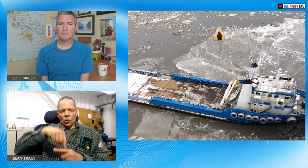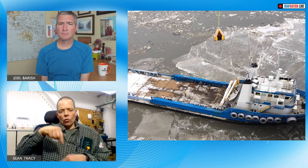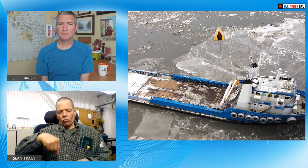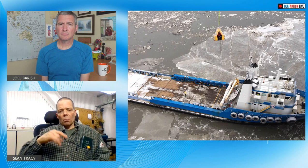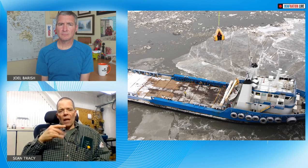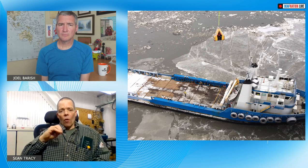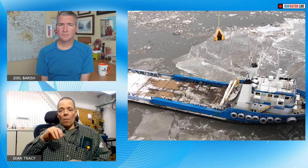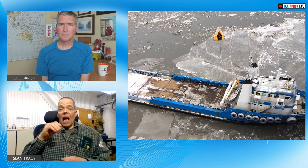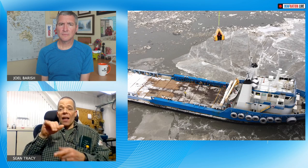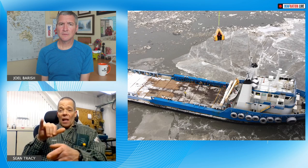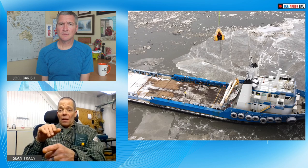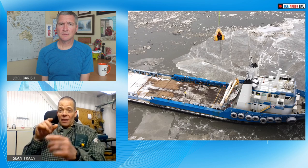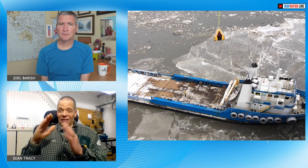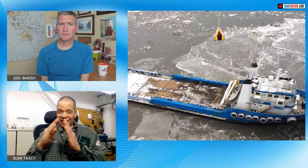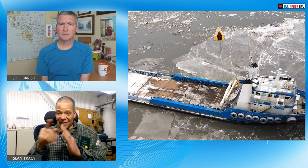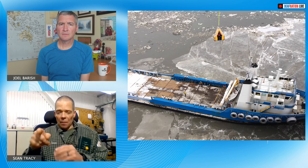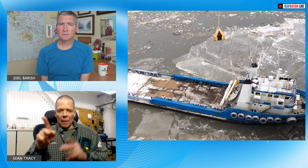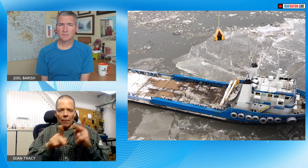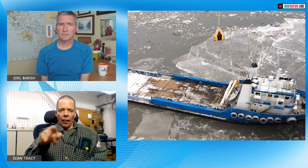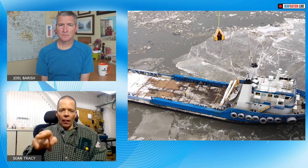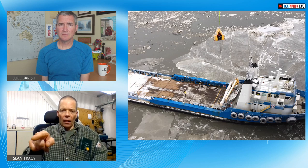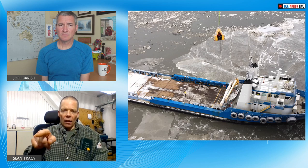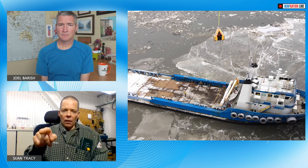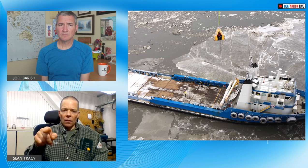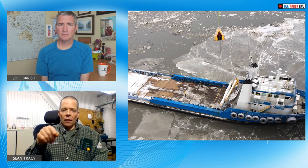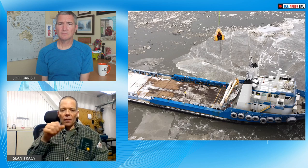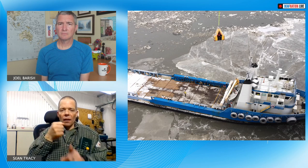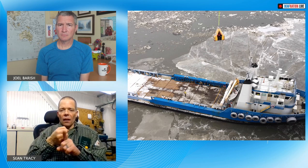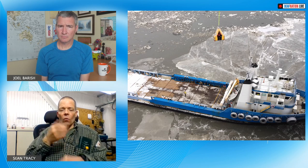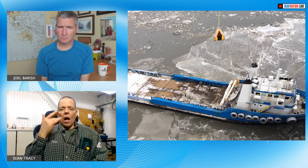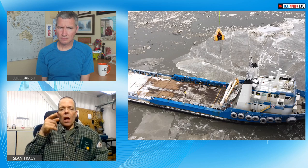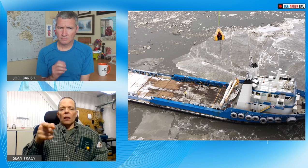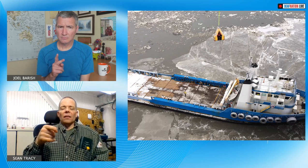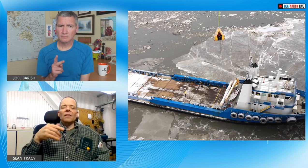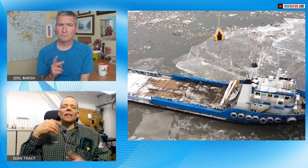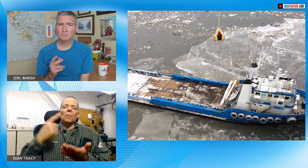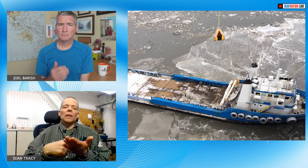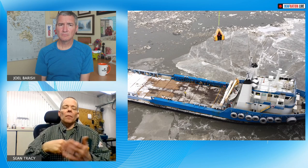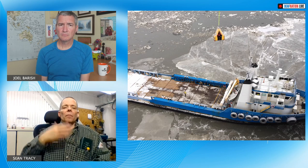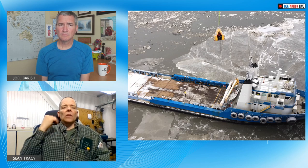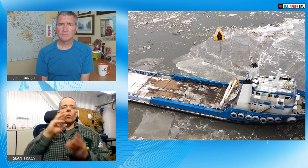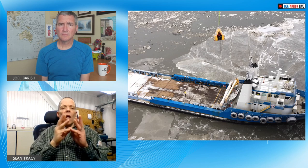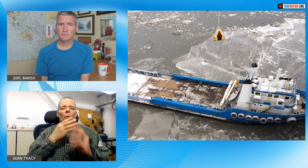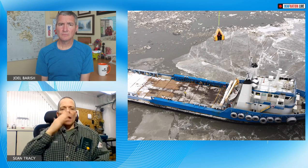and placed on the platform. The yellow thing in the picture is carrying people, actually. Sometimes,